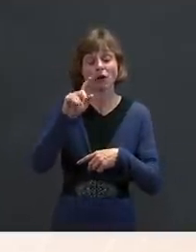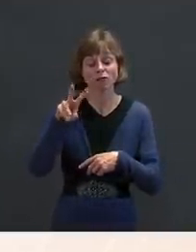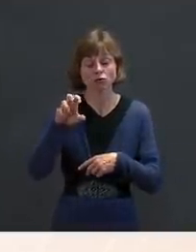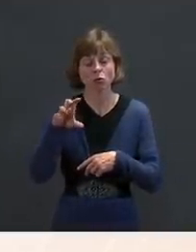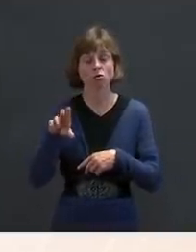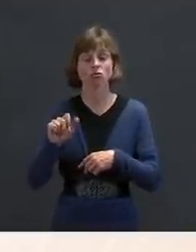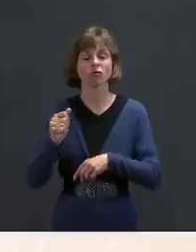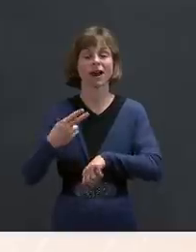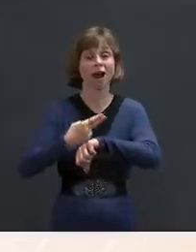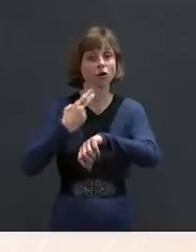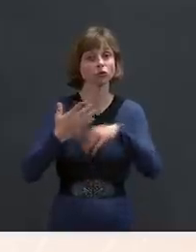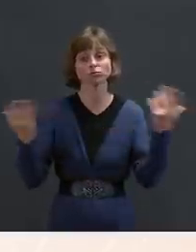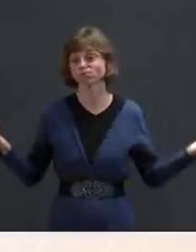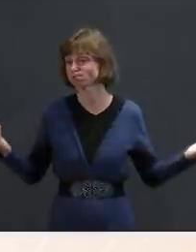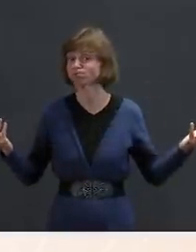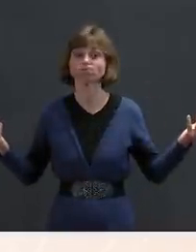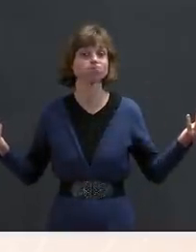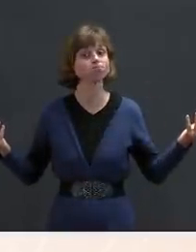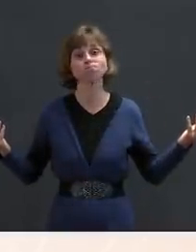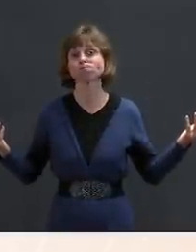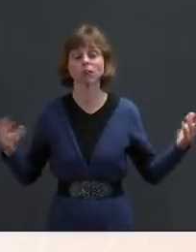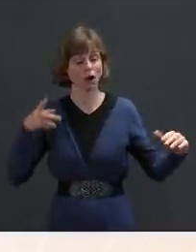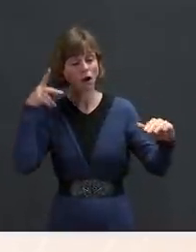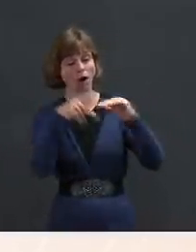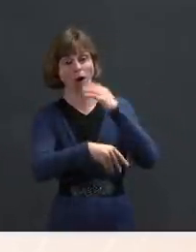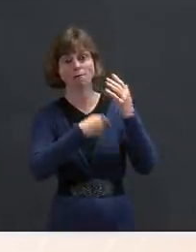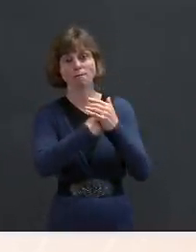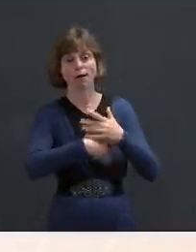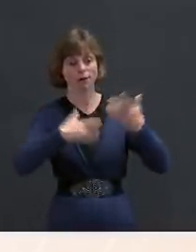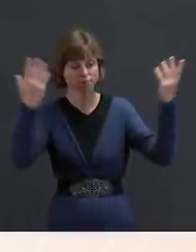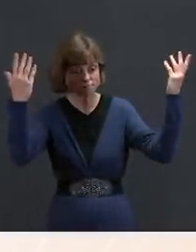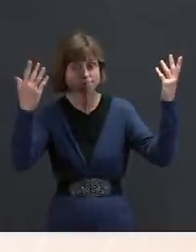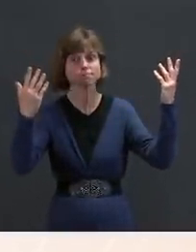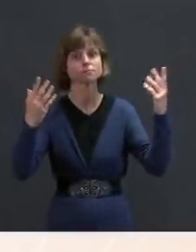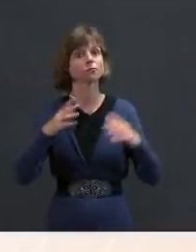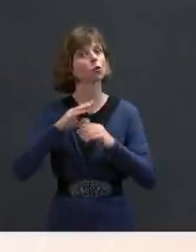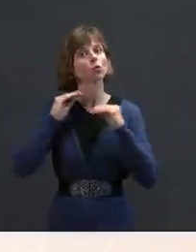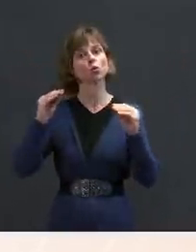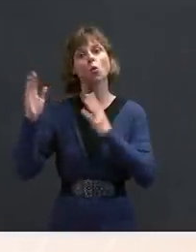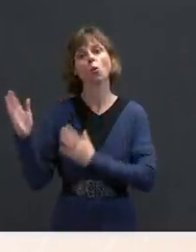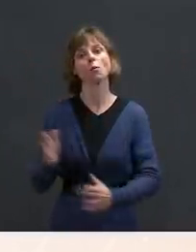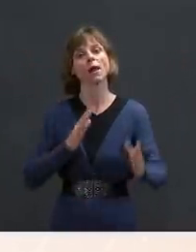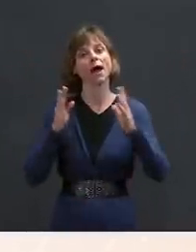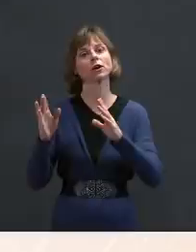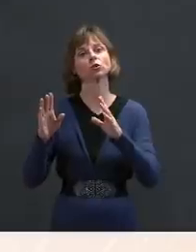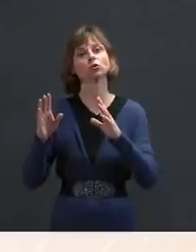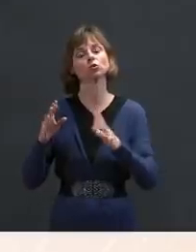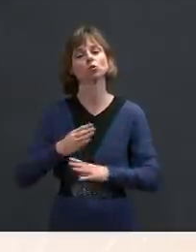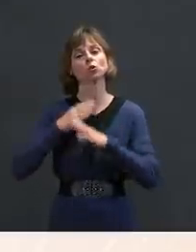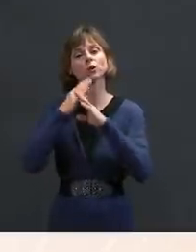No planning had been done to protect the frontline personnel of the U.S. Customs and Border Protection